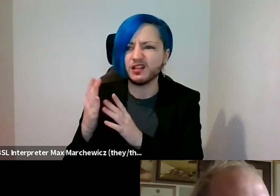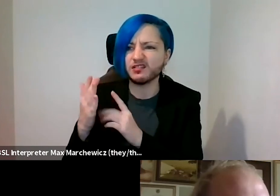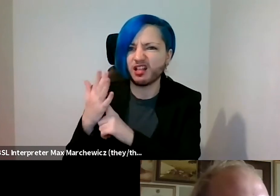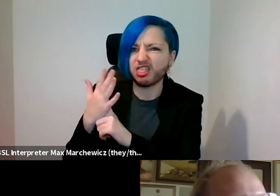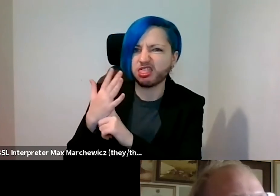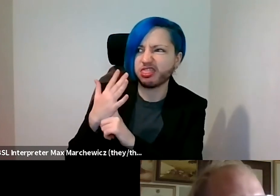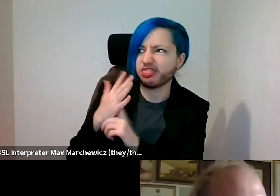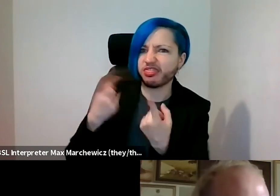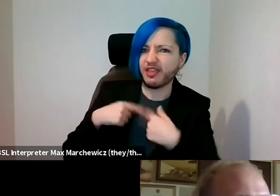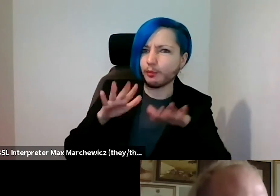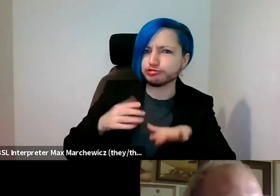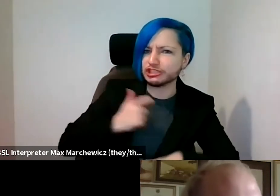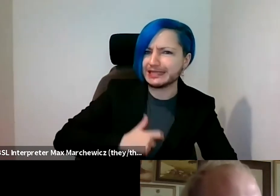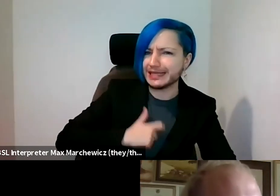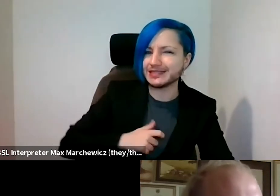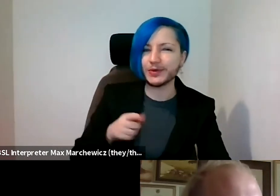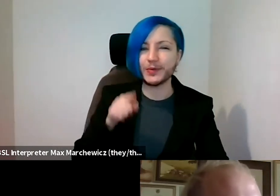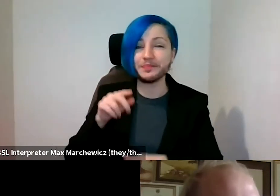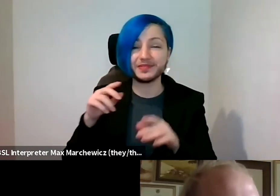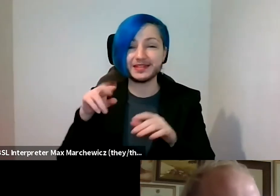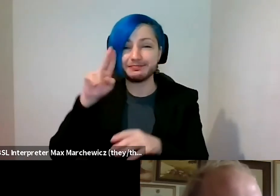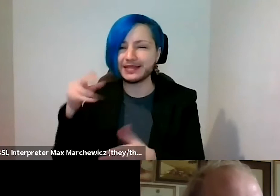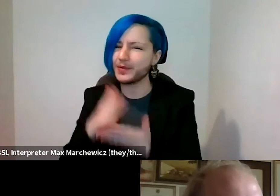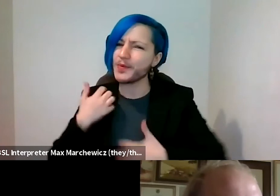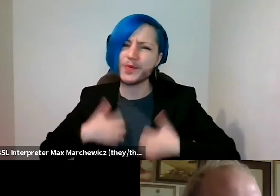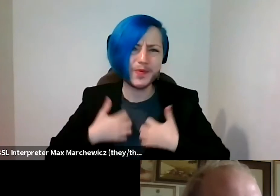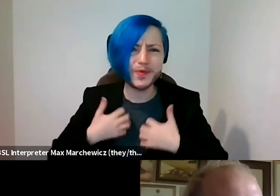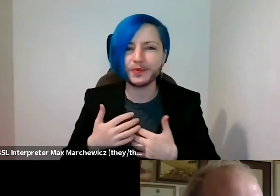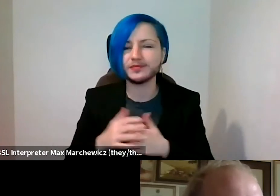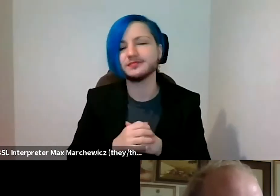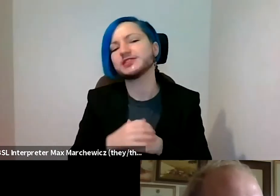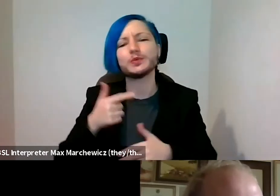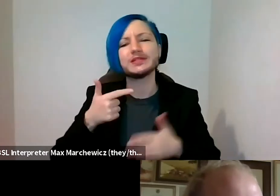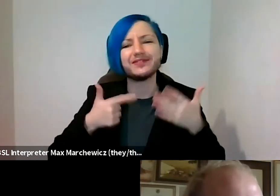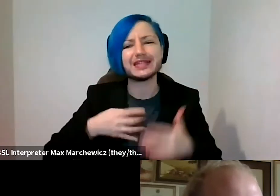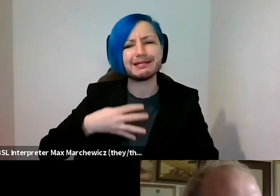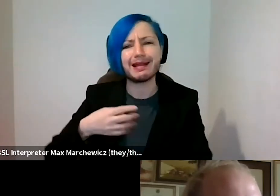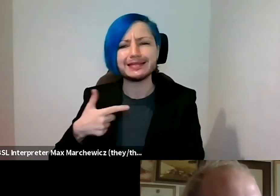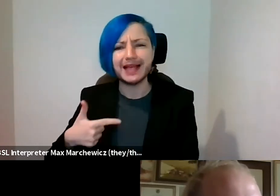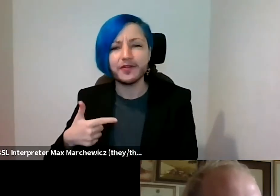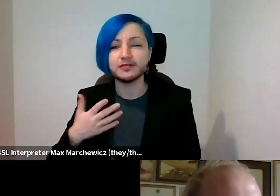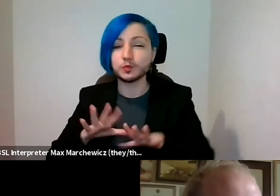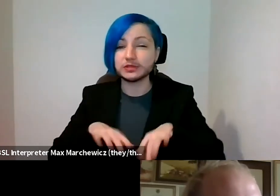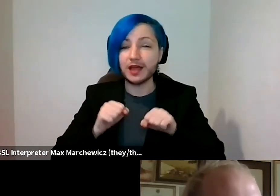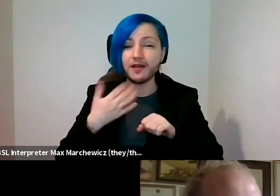So I found it fascinating, and this is 1797, and really early on, and this is just the beginning of the empire, and we will, of course,